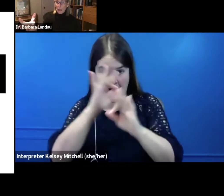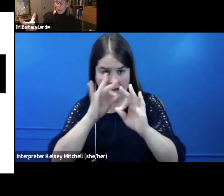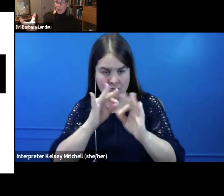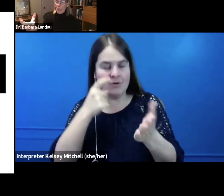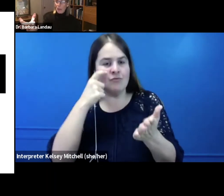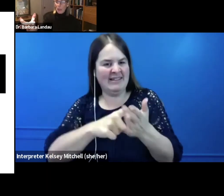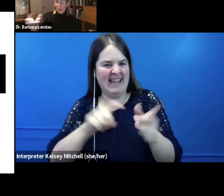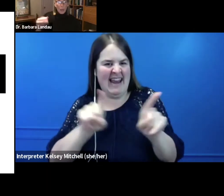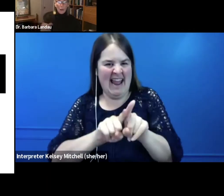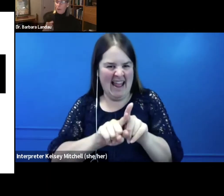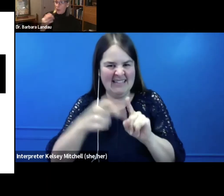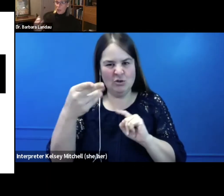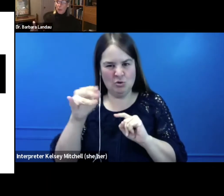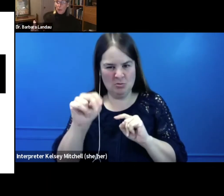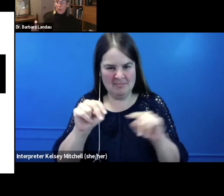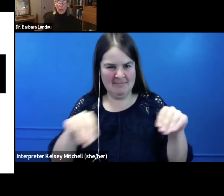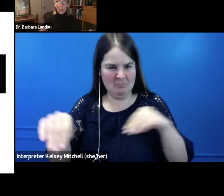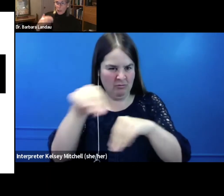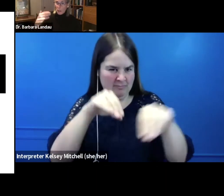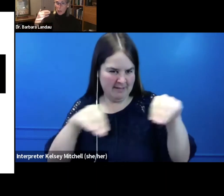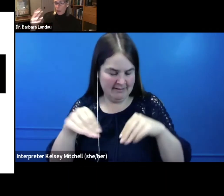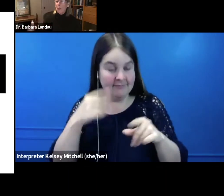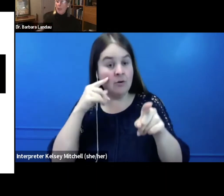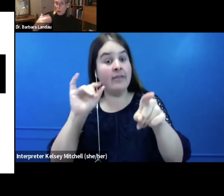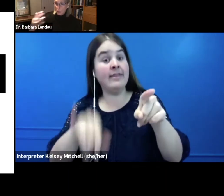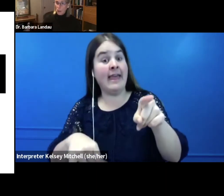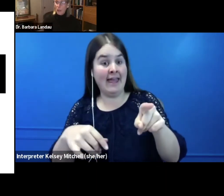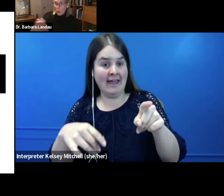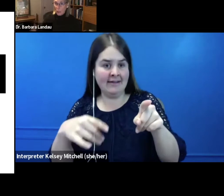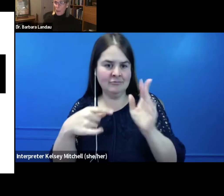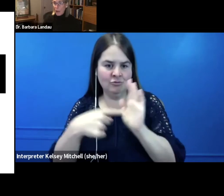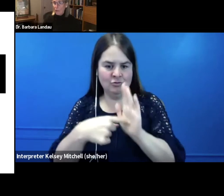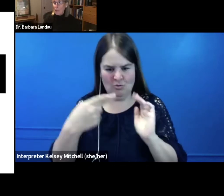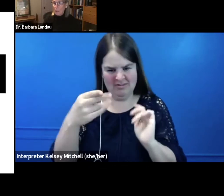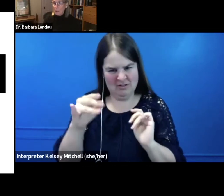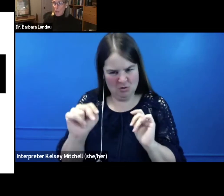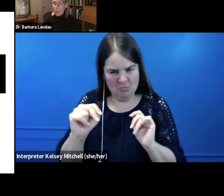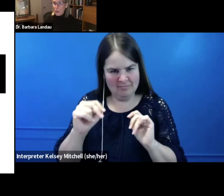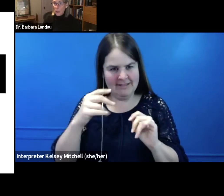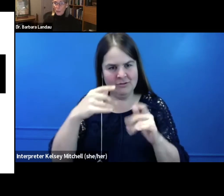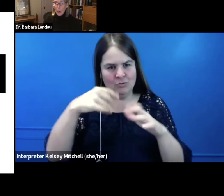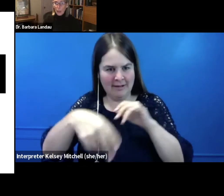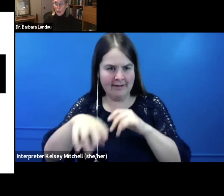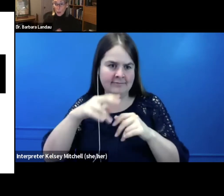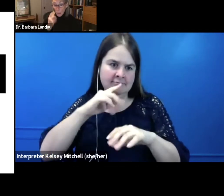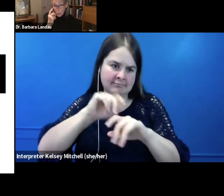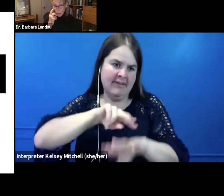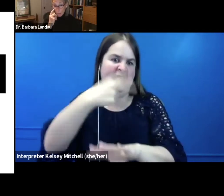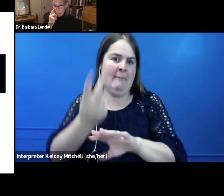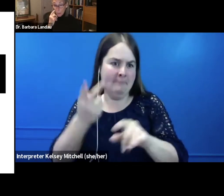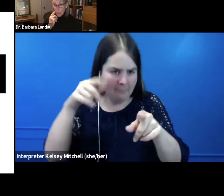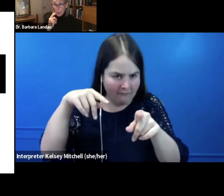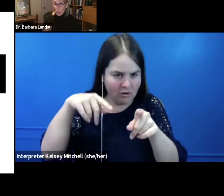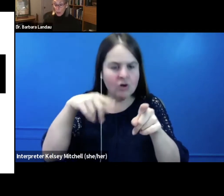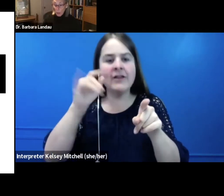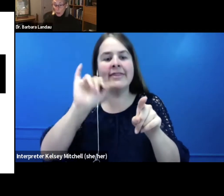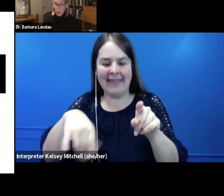a perception of for example in this case a human doing a backflip so it's